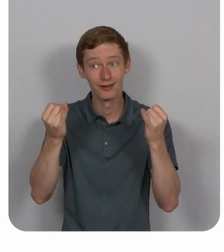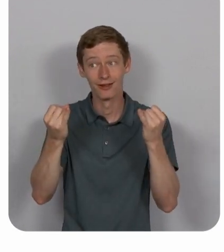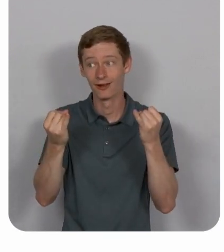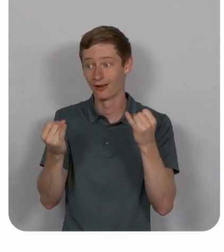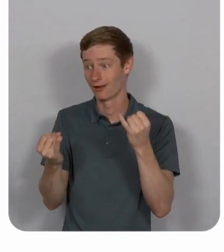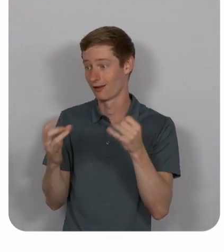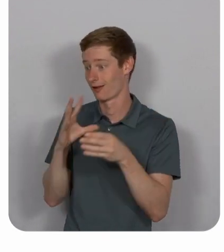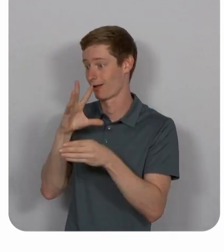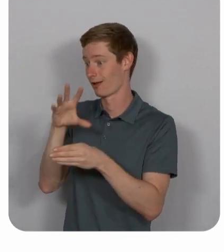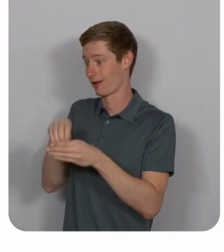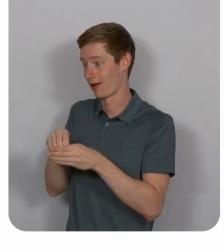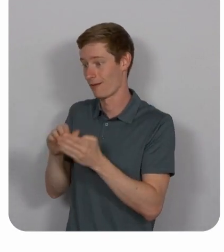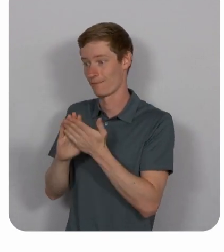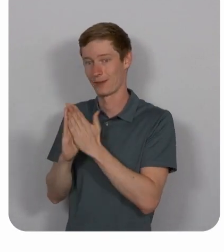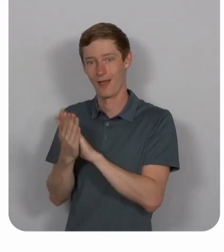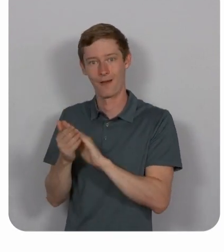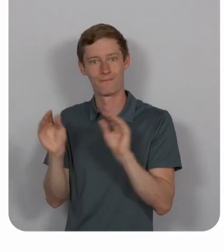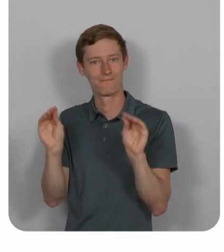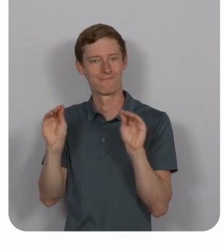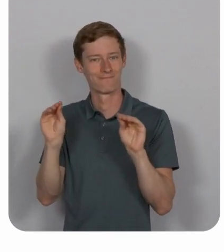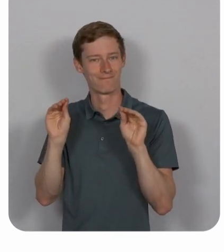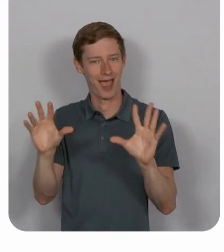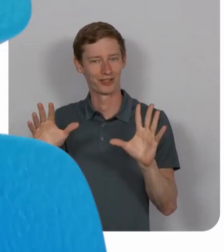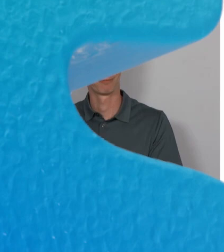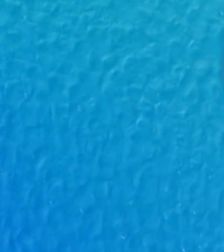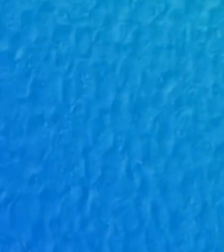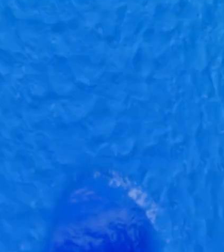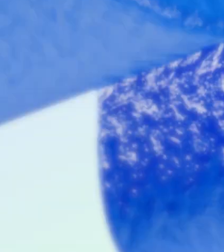and this technology into everyday magic. Thanks.